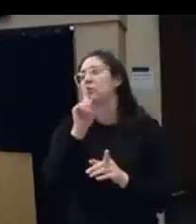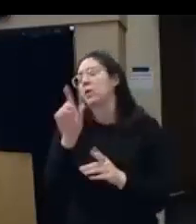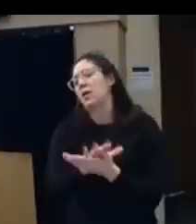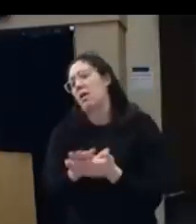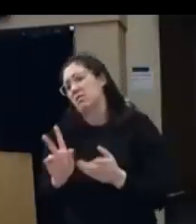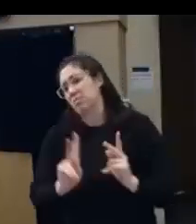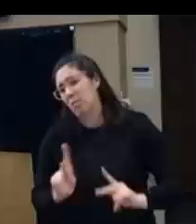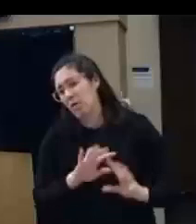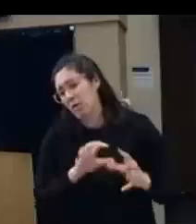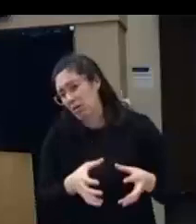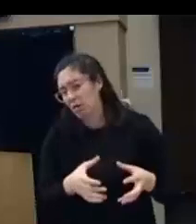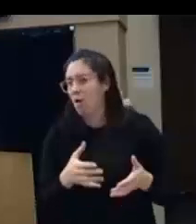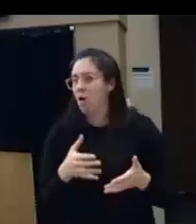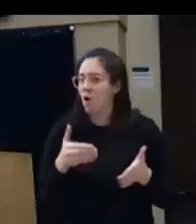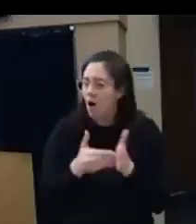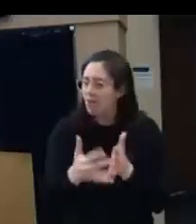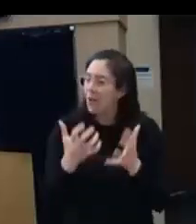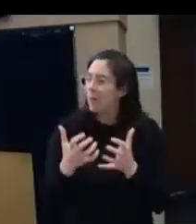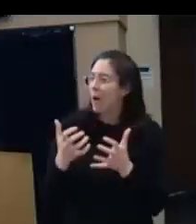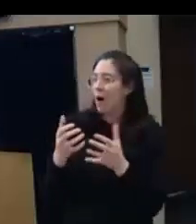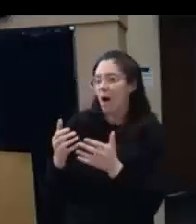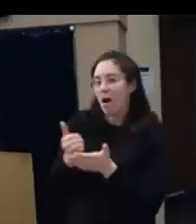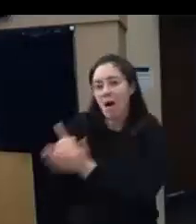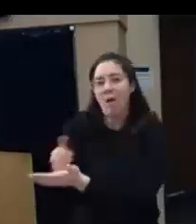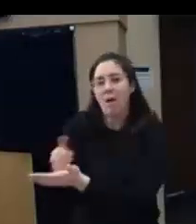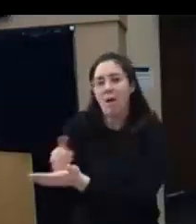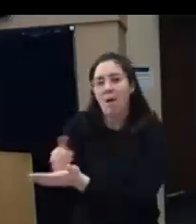and they often want what's really best so although they're adult cardiologists they often have a bit